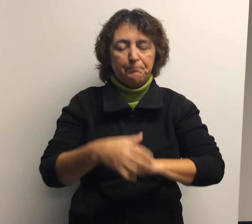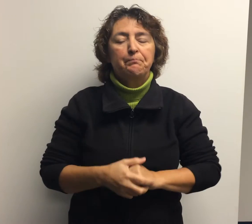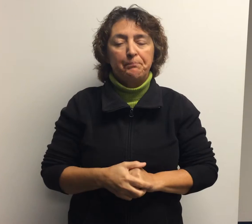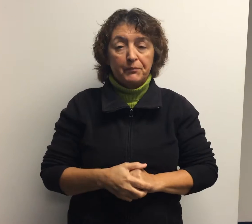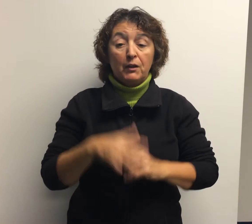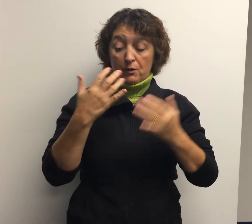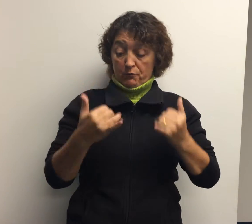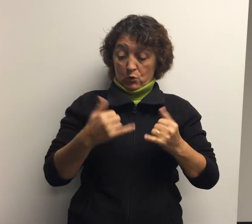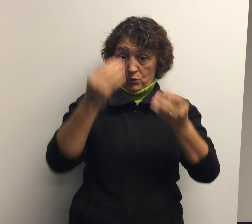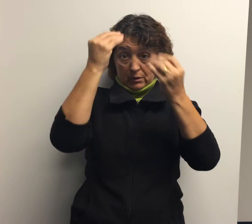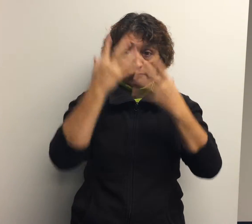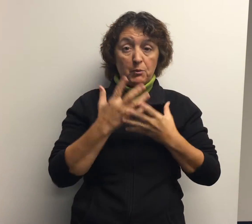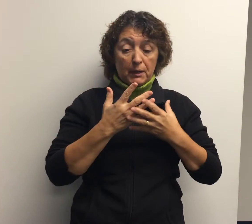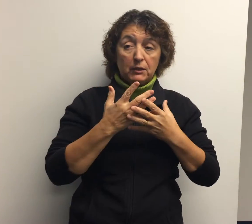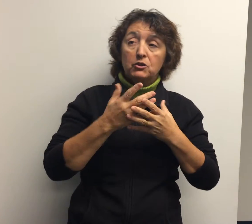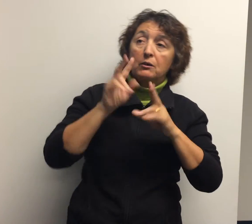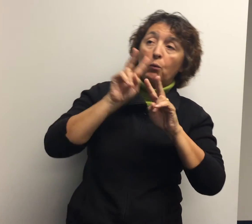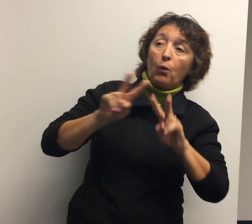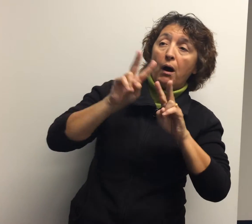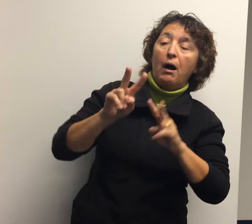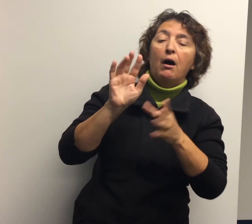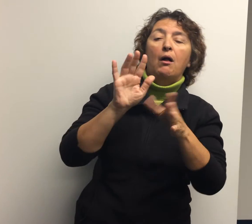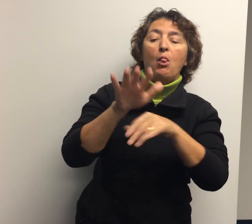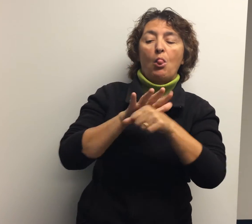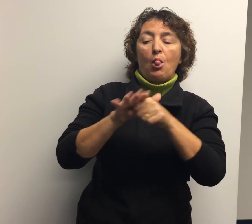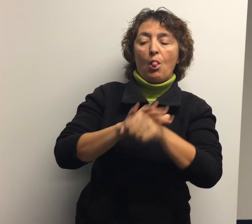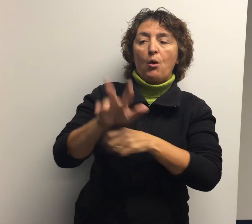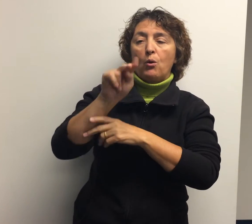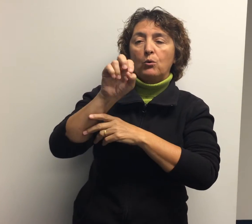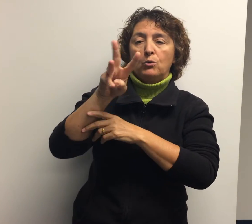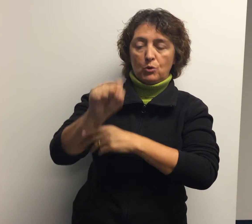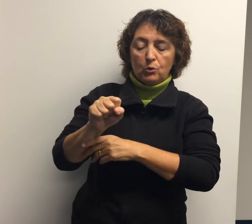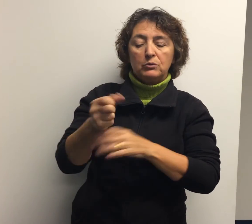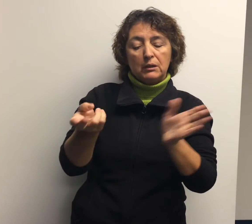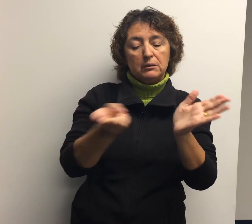• For current information, tune in to your local news and subscribe to your local emergency